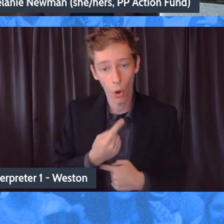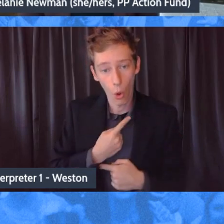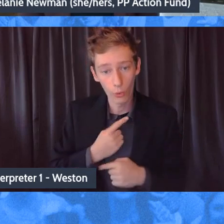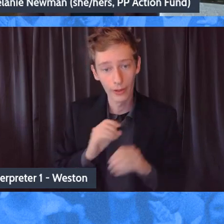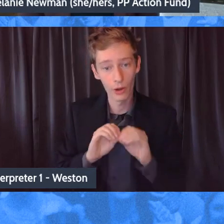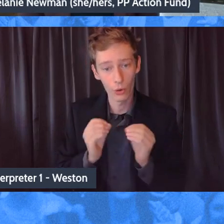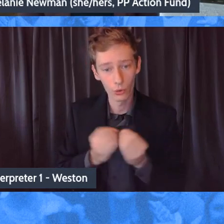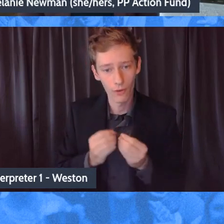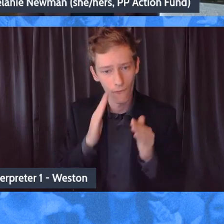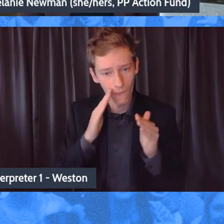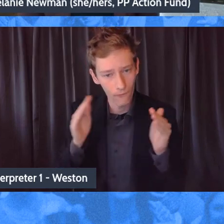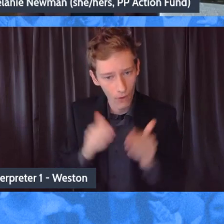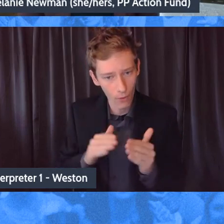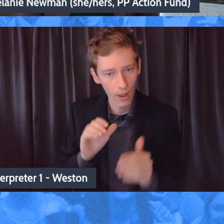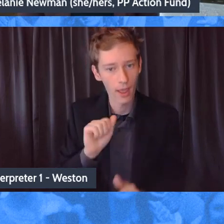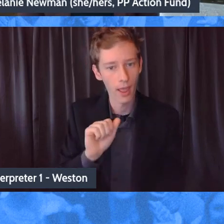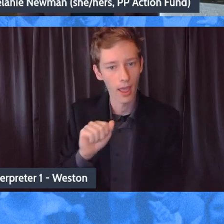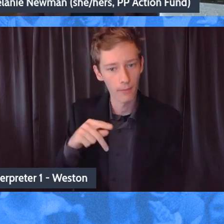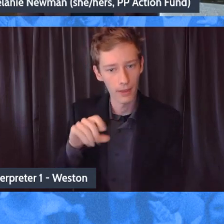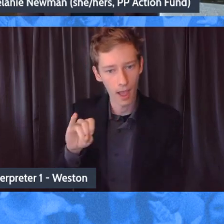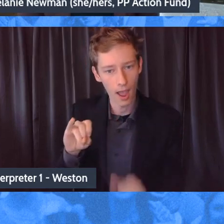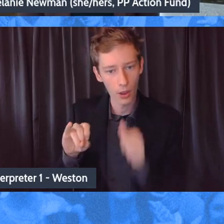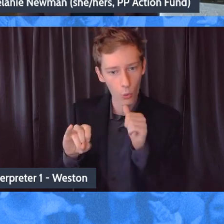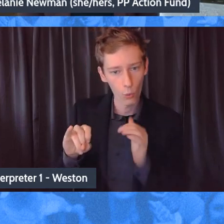So I always ask myself, if not us, then who?